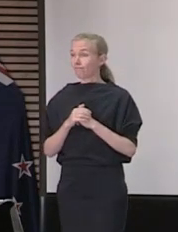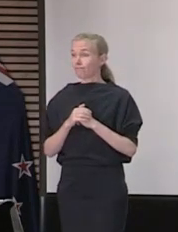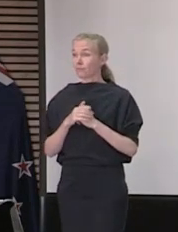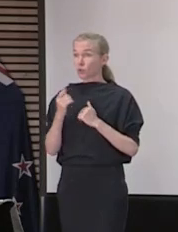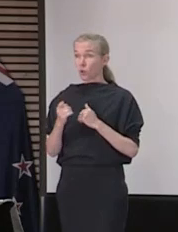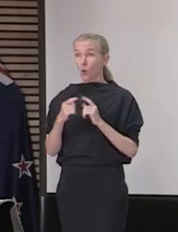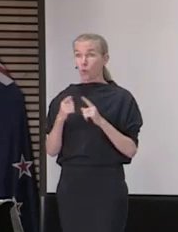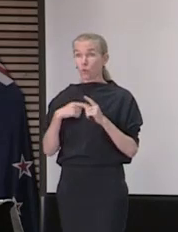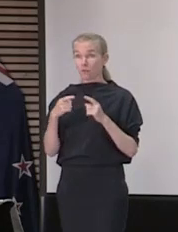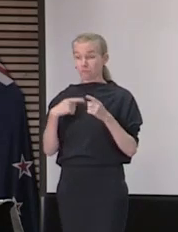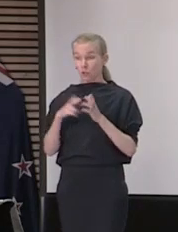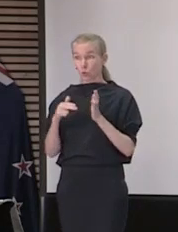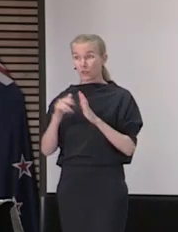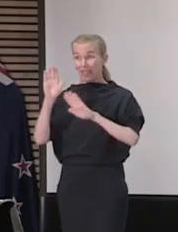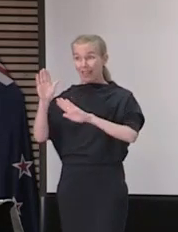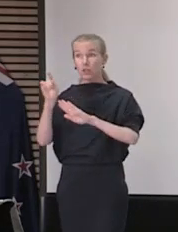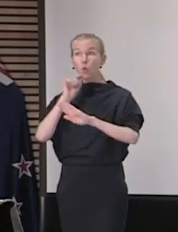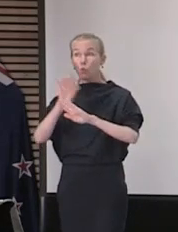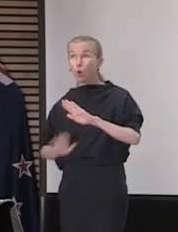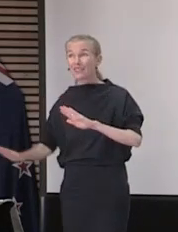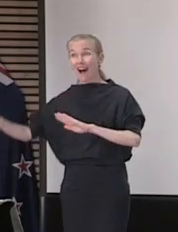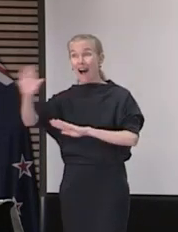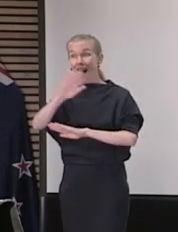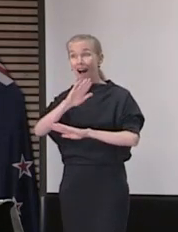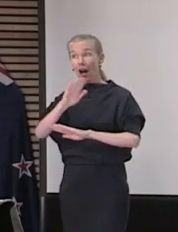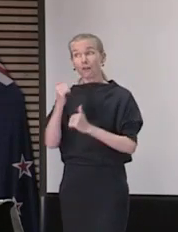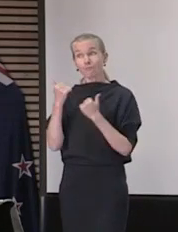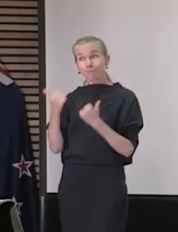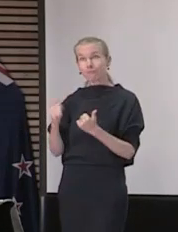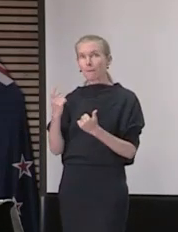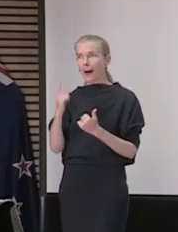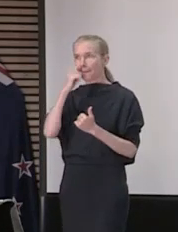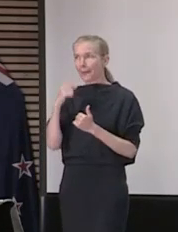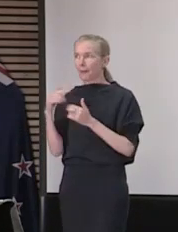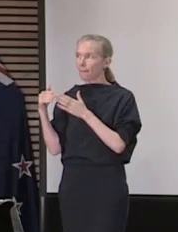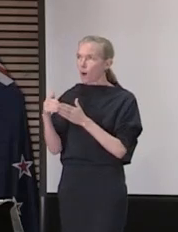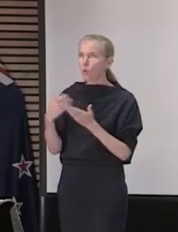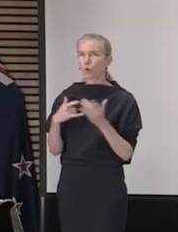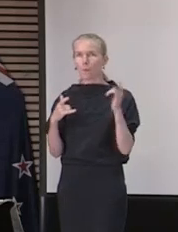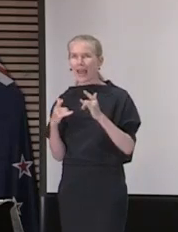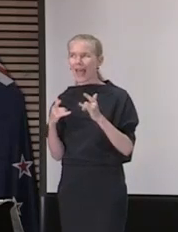Webenefit from a very largemoat, but we need to make themost of it and manage andassess